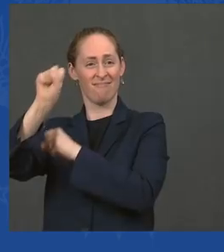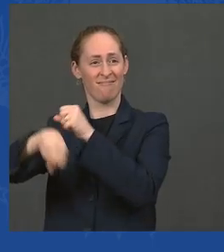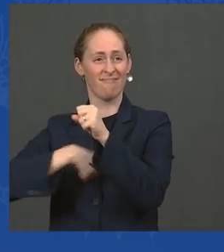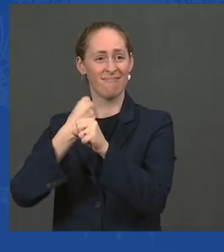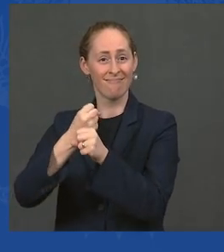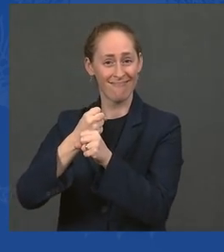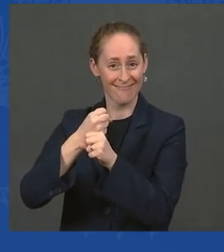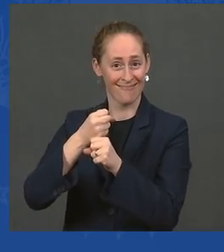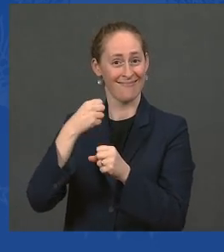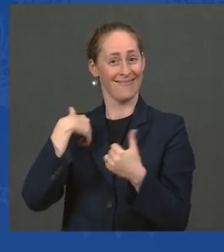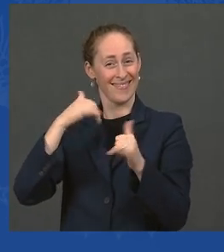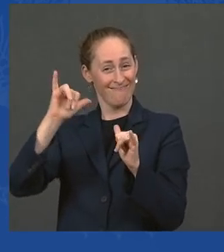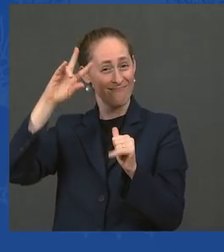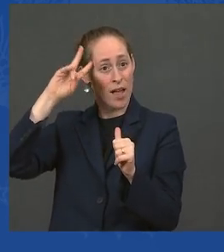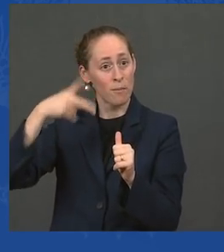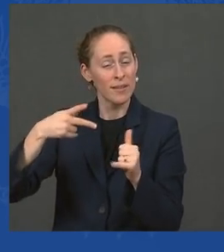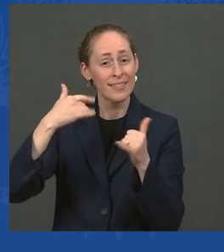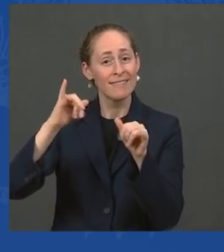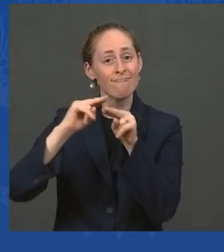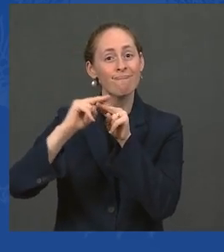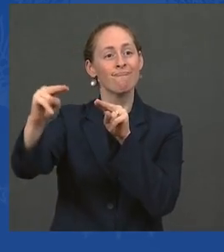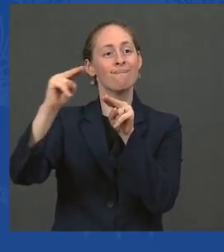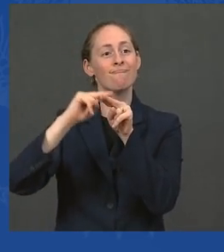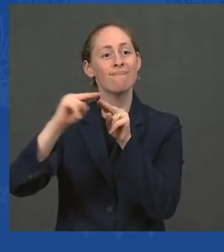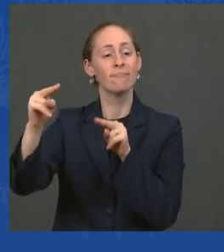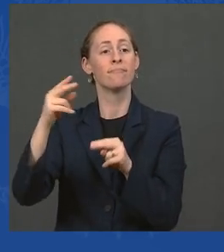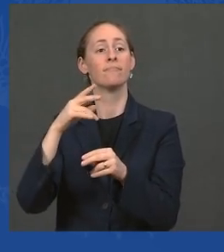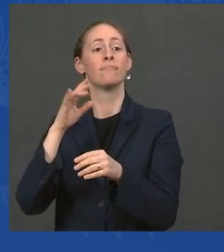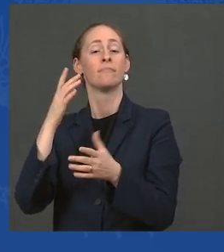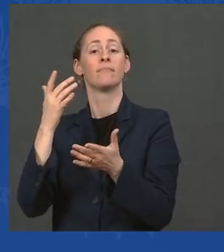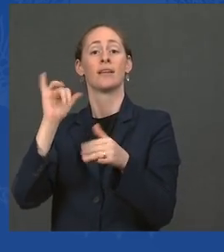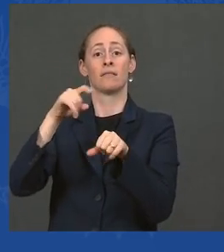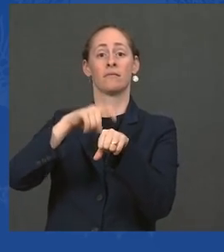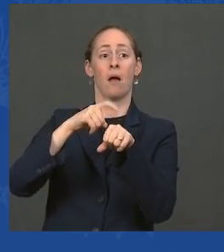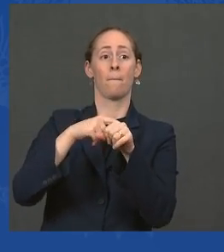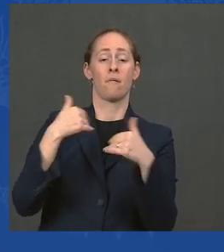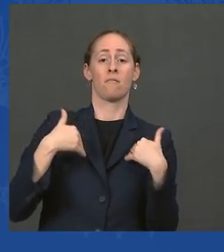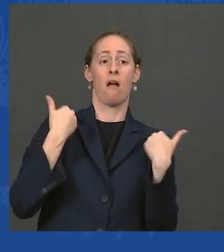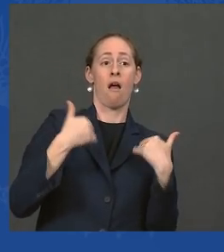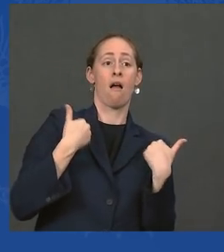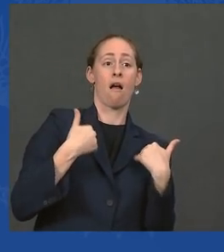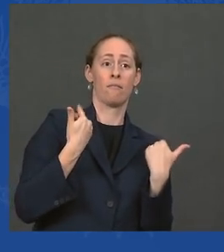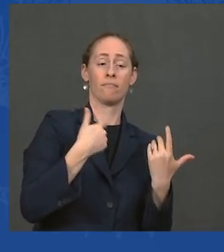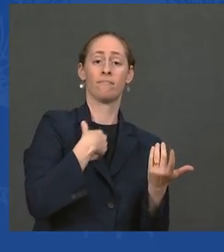After my wife and daughter were killed, I went home to see my family and never stopped going -- doing that.